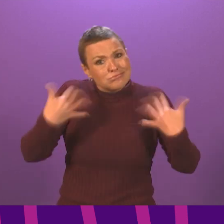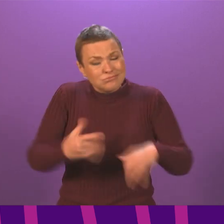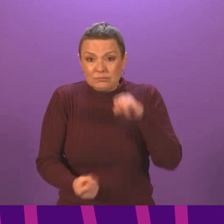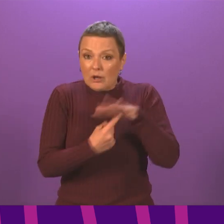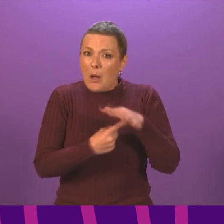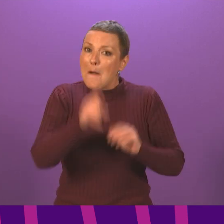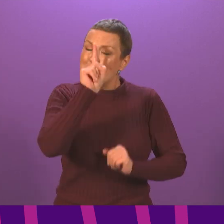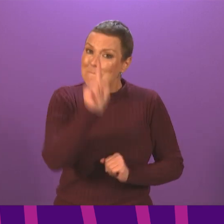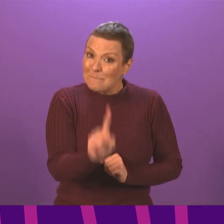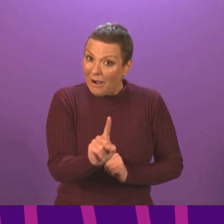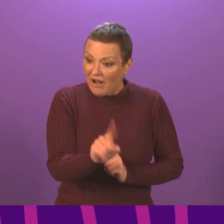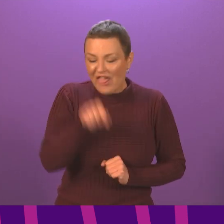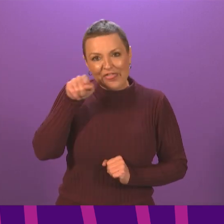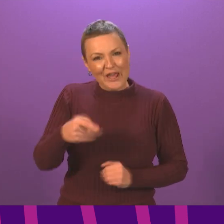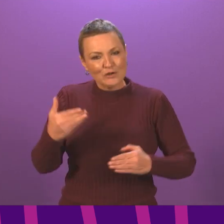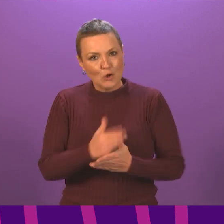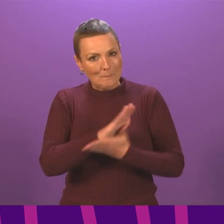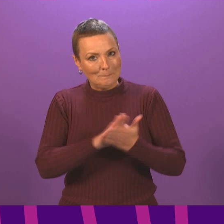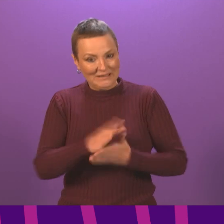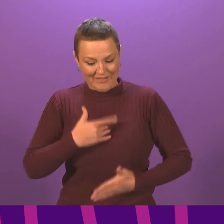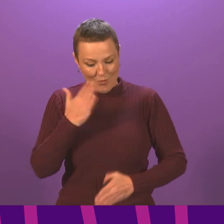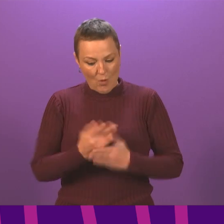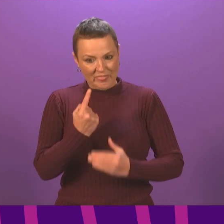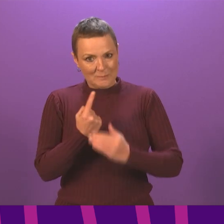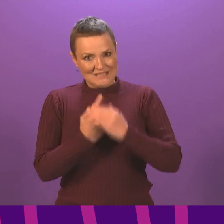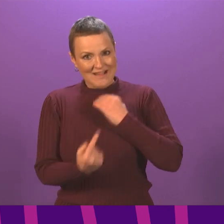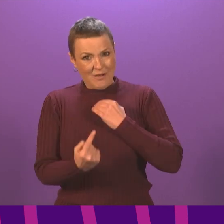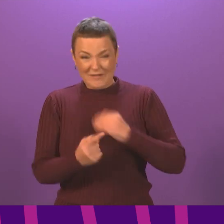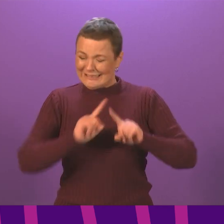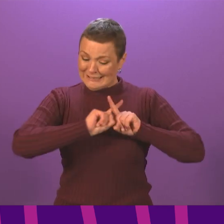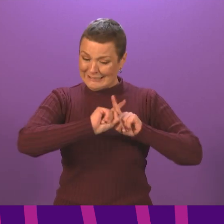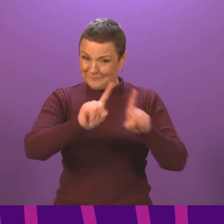the jobs that they do means that they work individually in a number of different homes